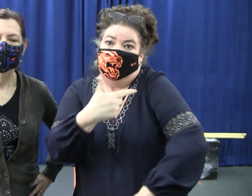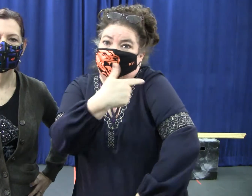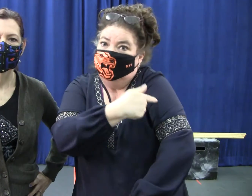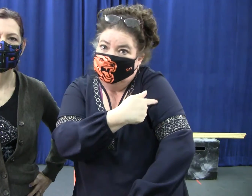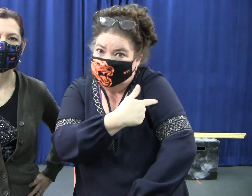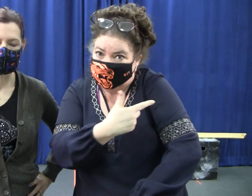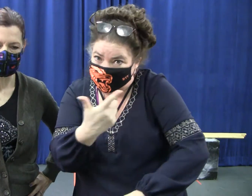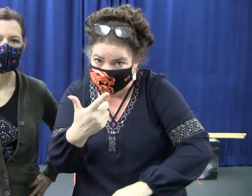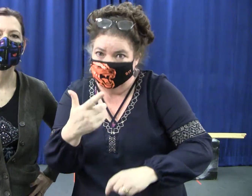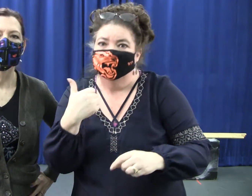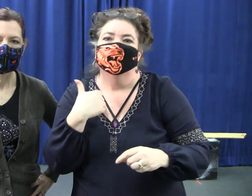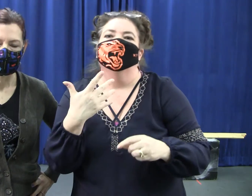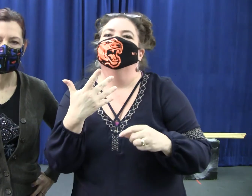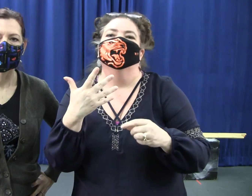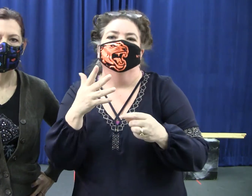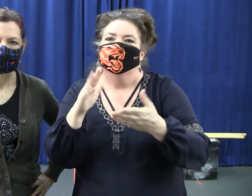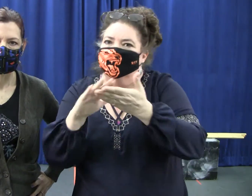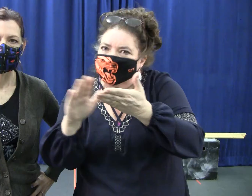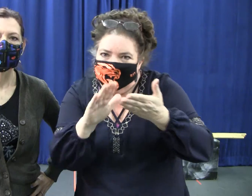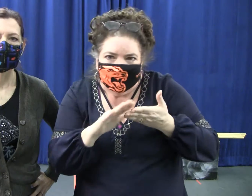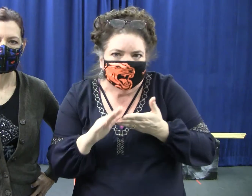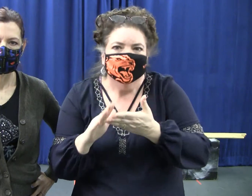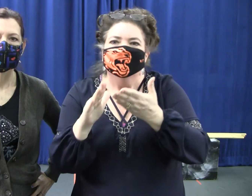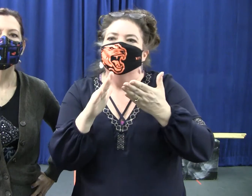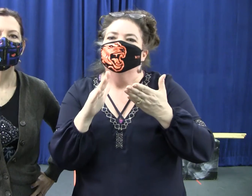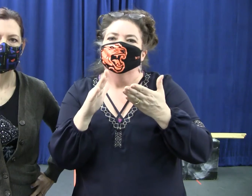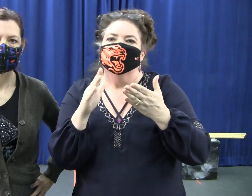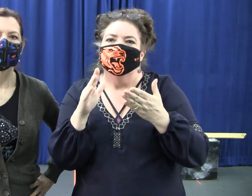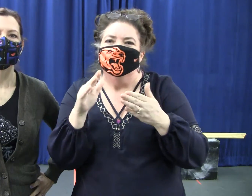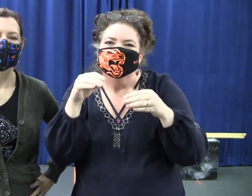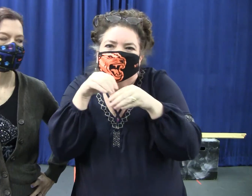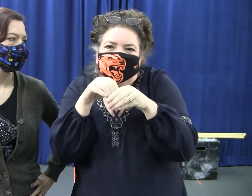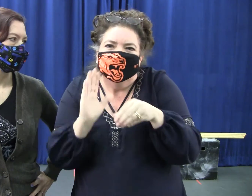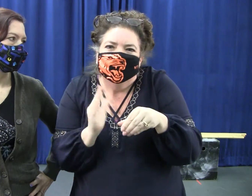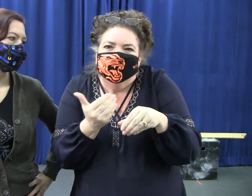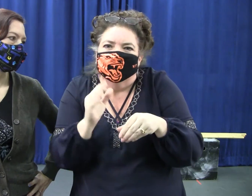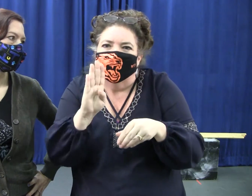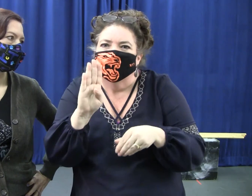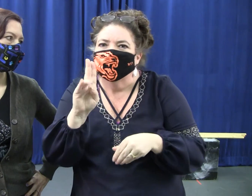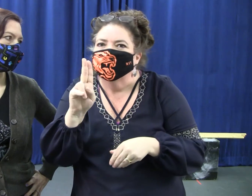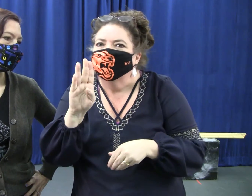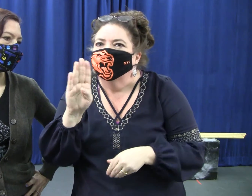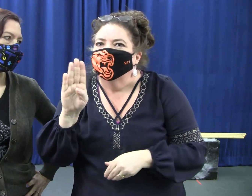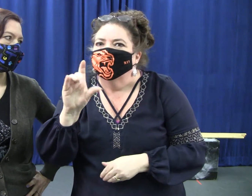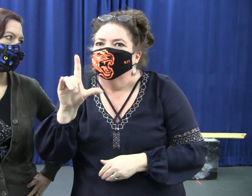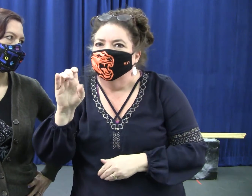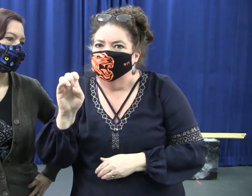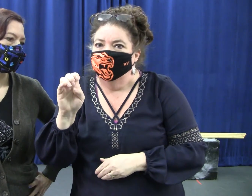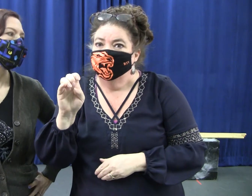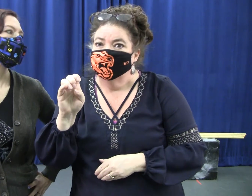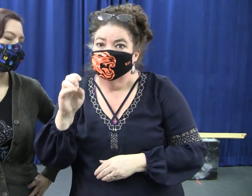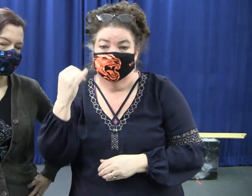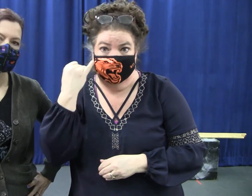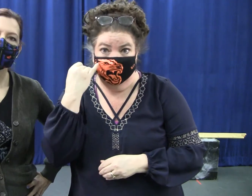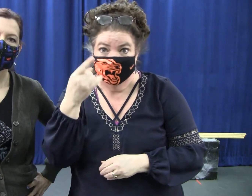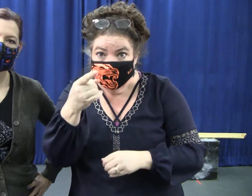had the injection and we've cleaned our hands. We're kind of in our bubble. So if you're